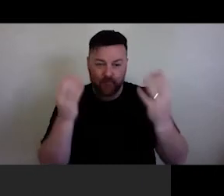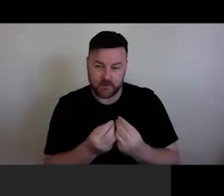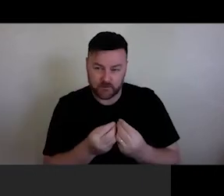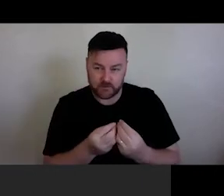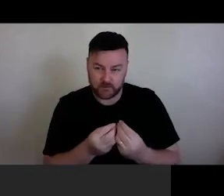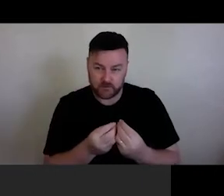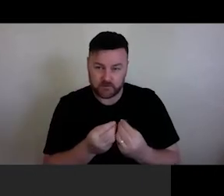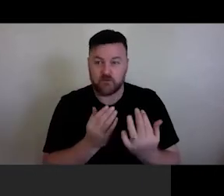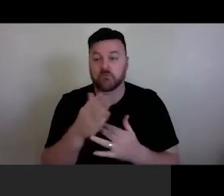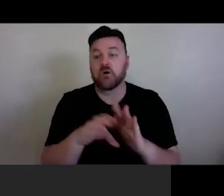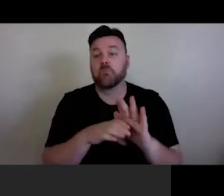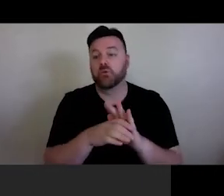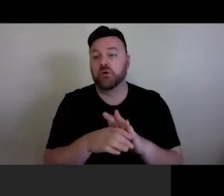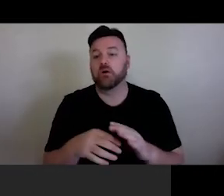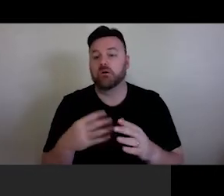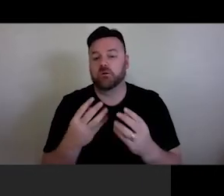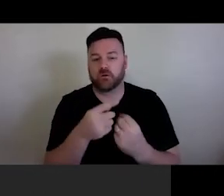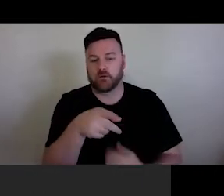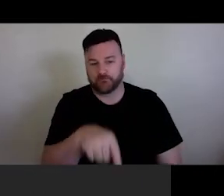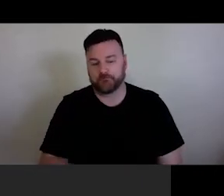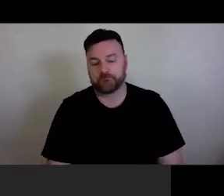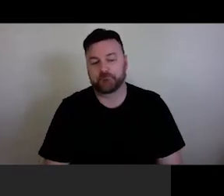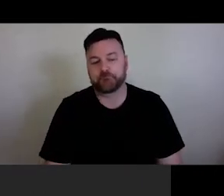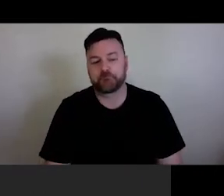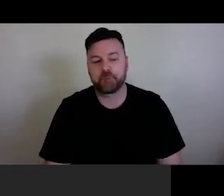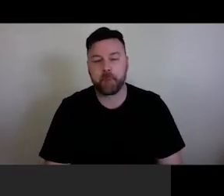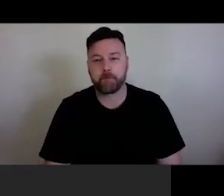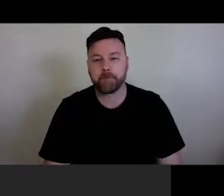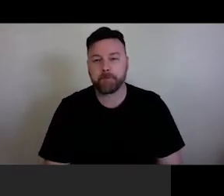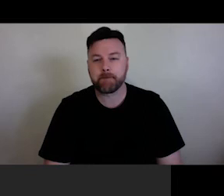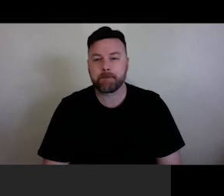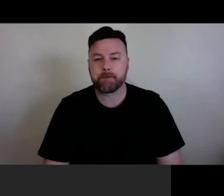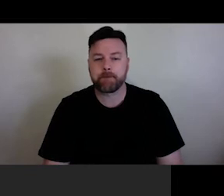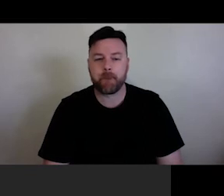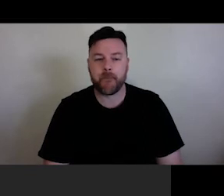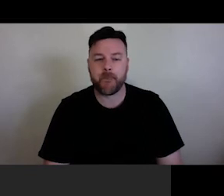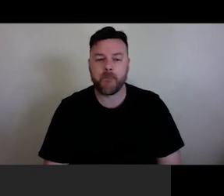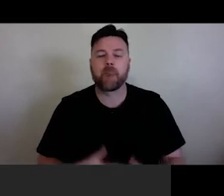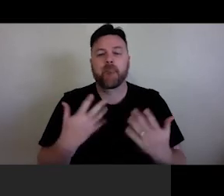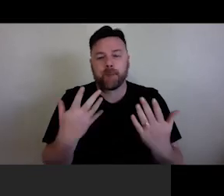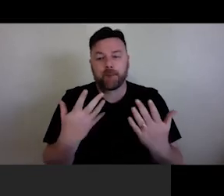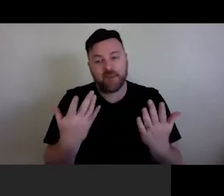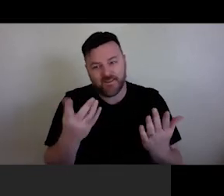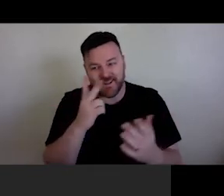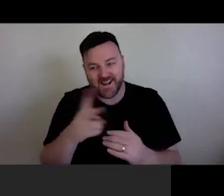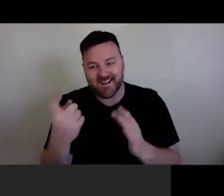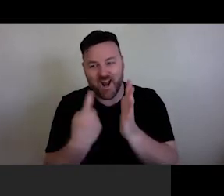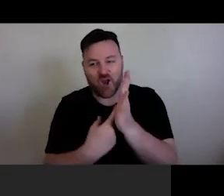computer plugged into it. Highly recommend that one as well. And then, of course, our little friendly Rode Wireless Go unit as well. We